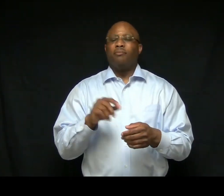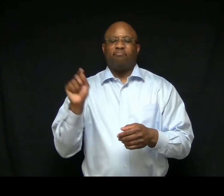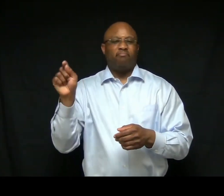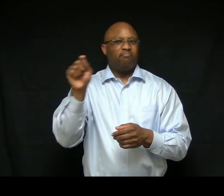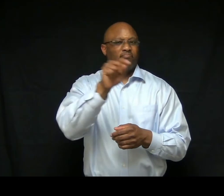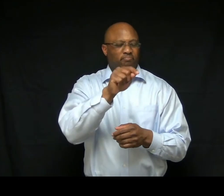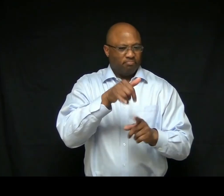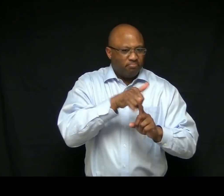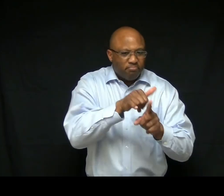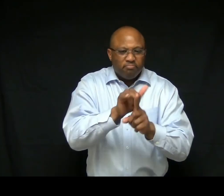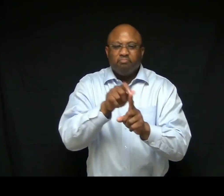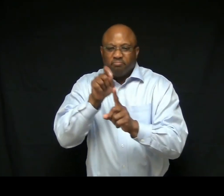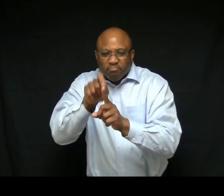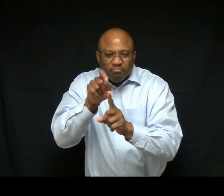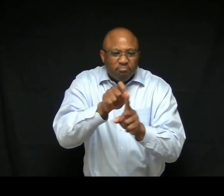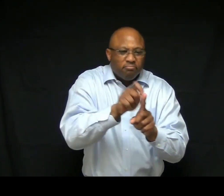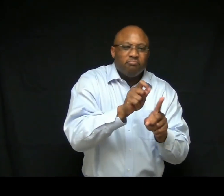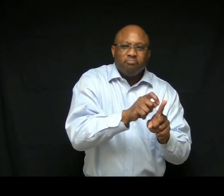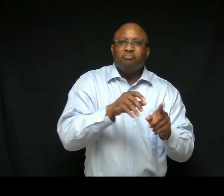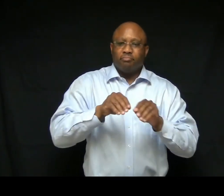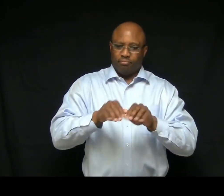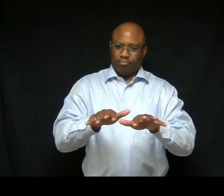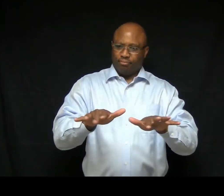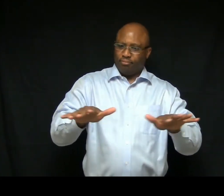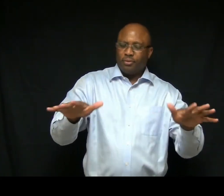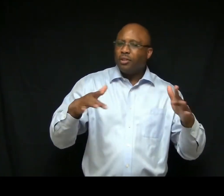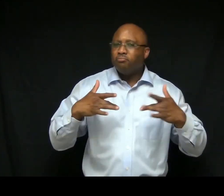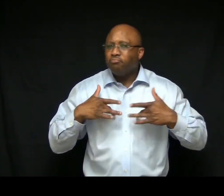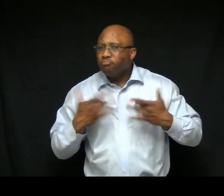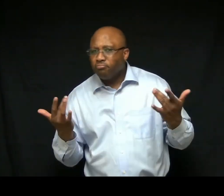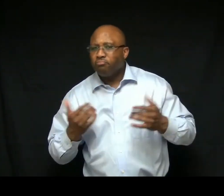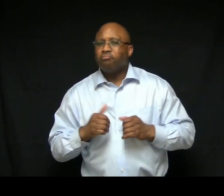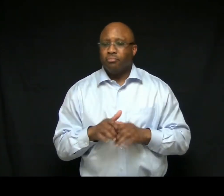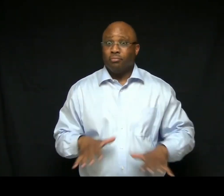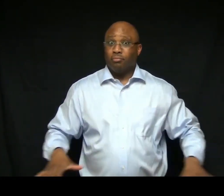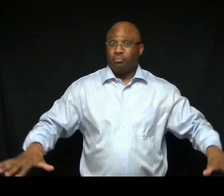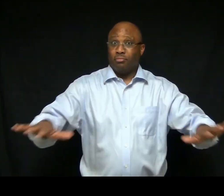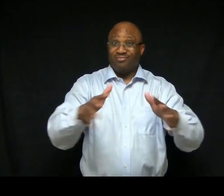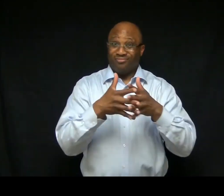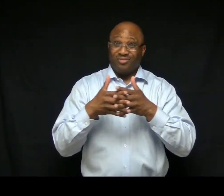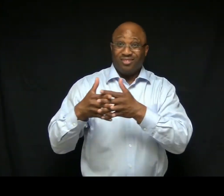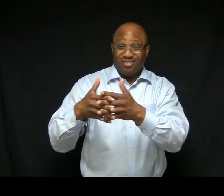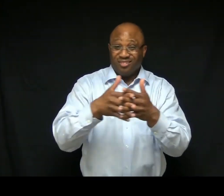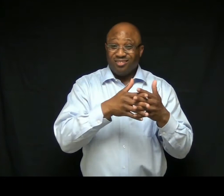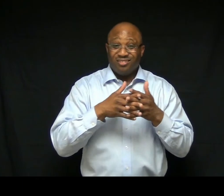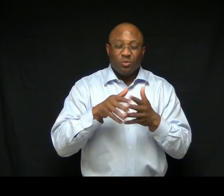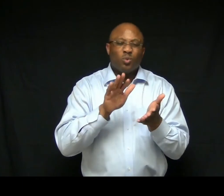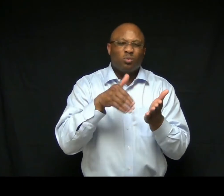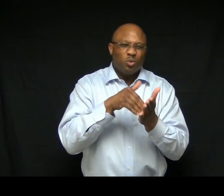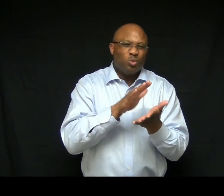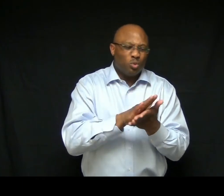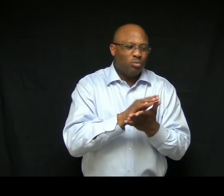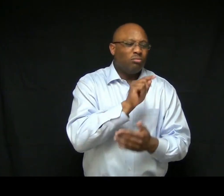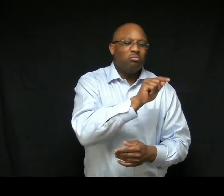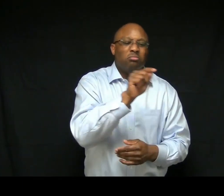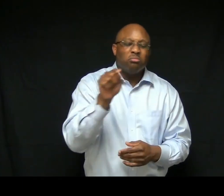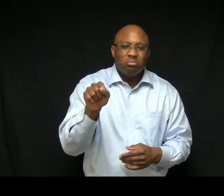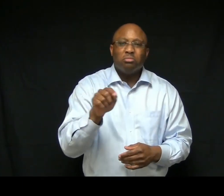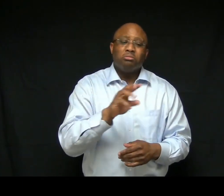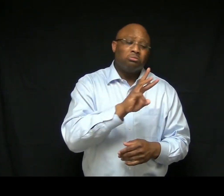Recent studies about bullying show that in the United States,